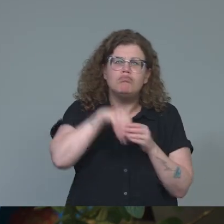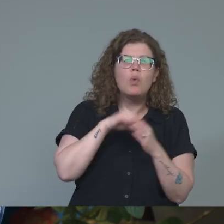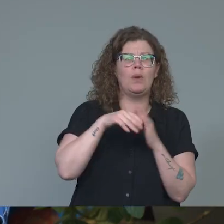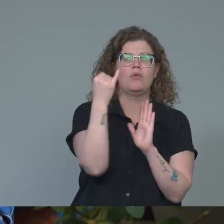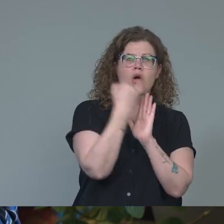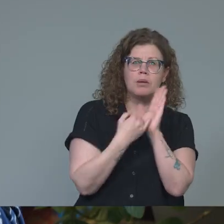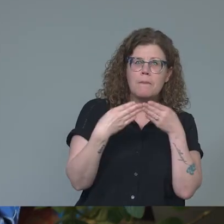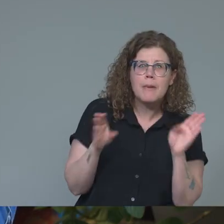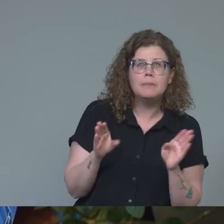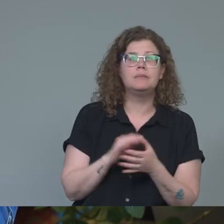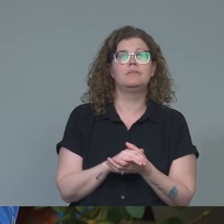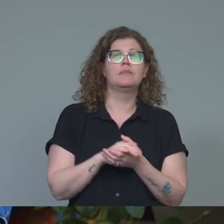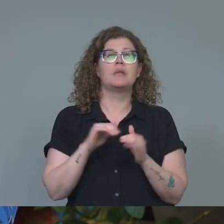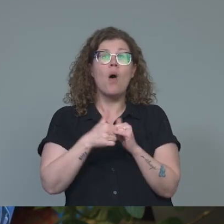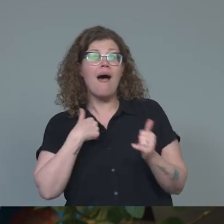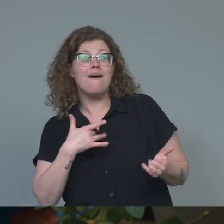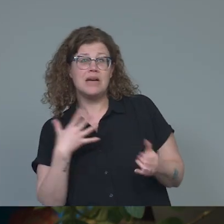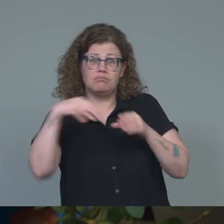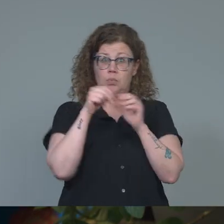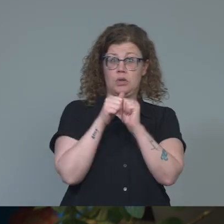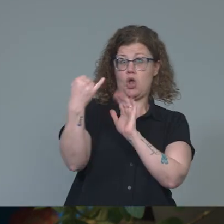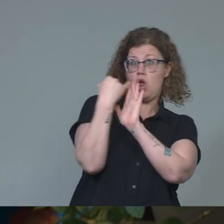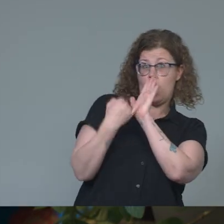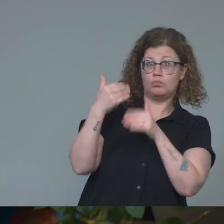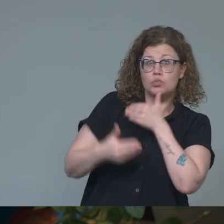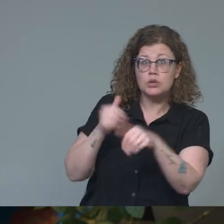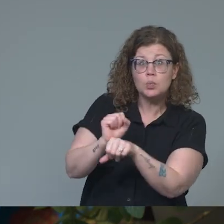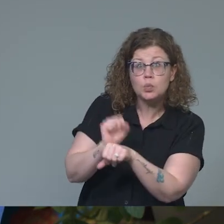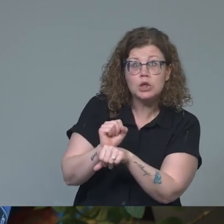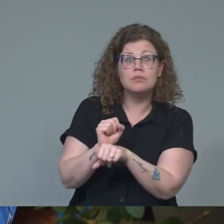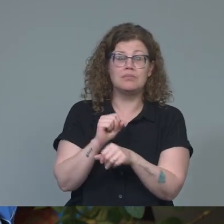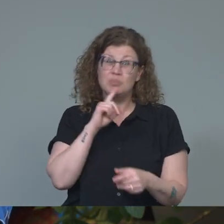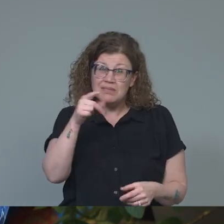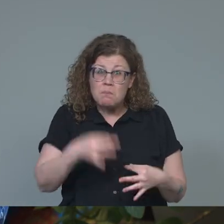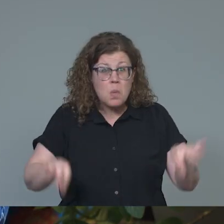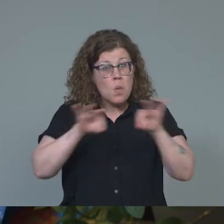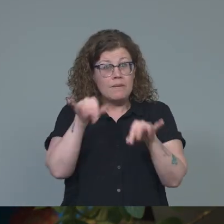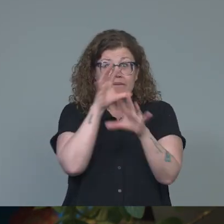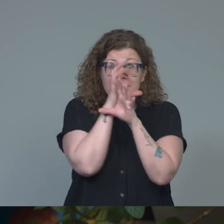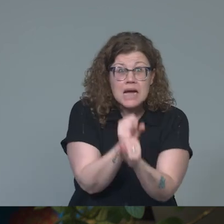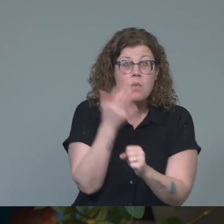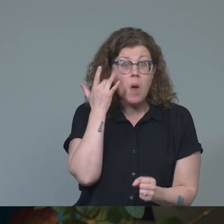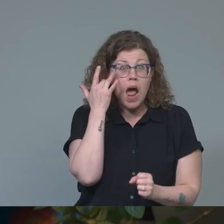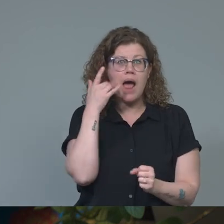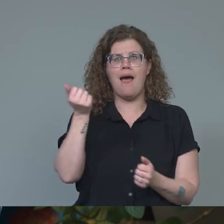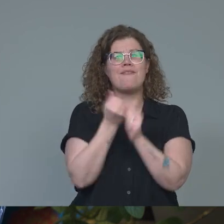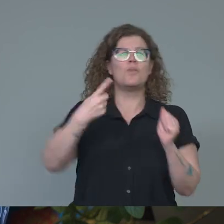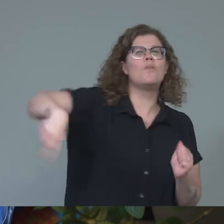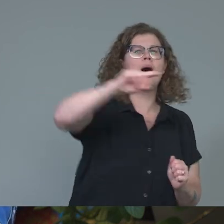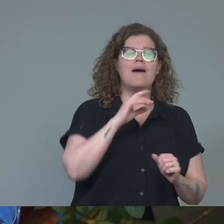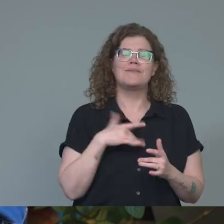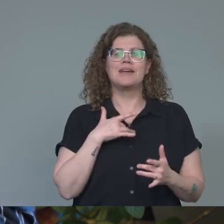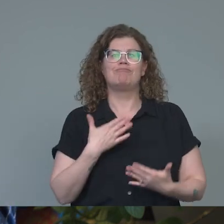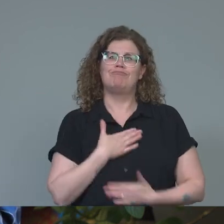those wishes or needs in that public art piece and at the end when they see the art pieces, they feel